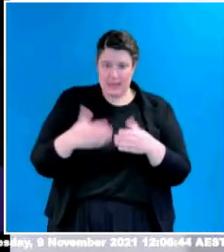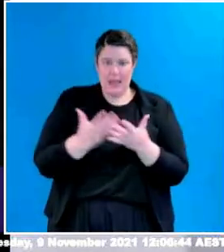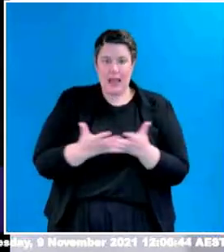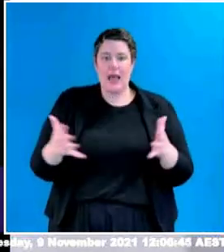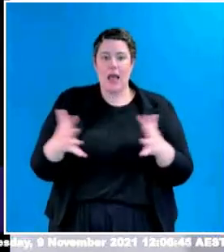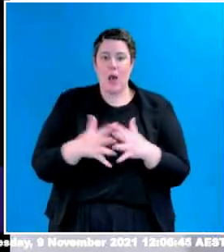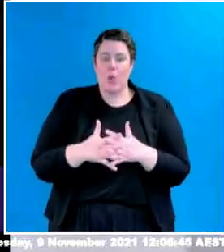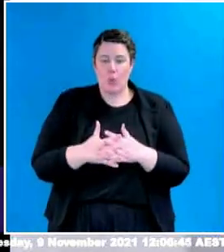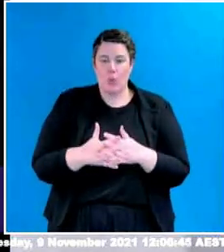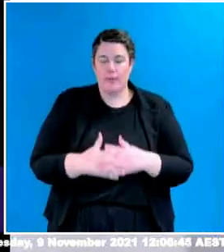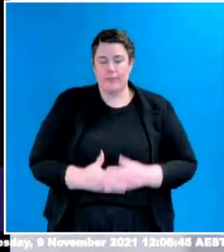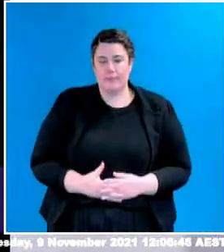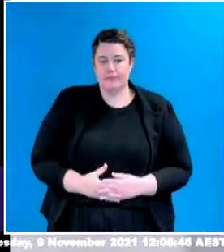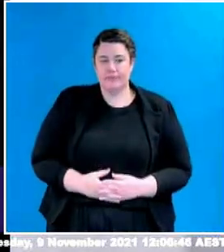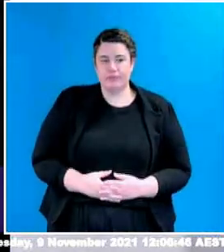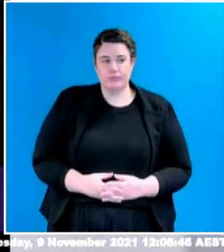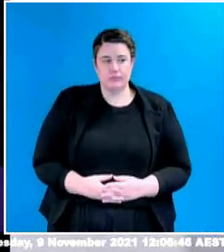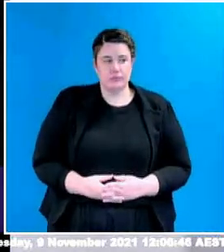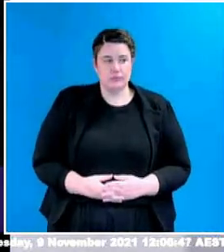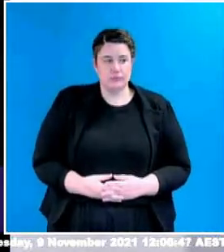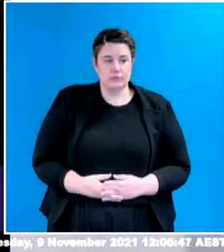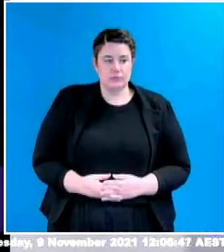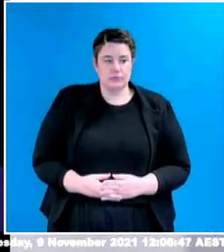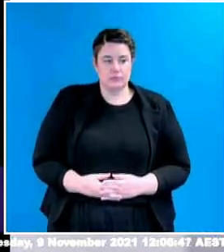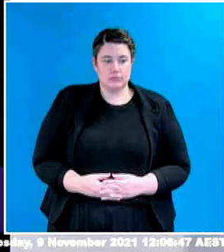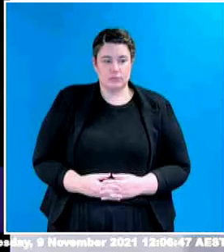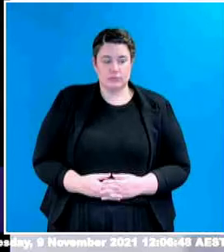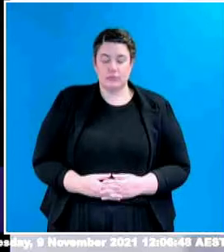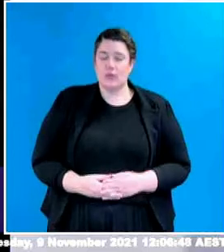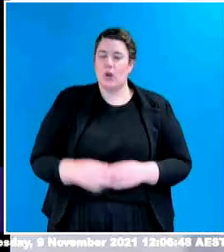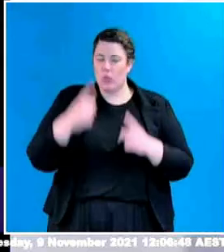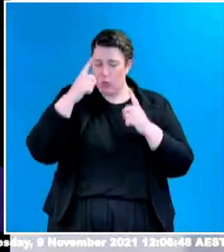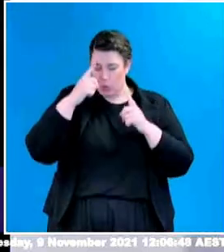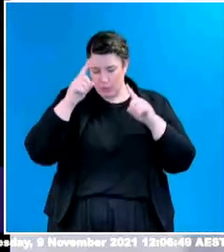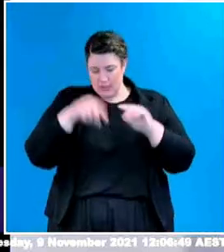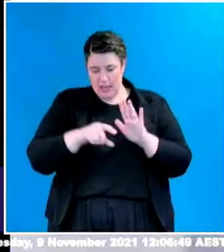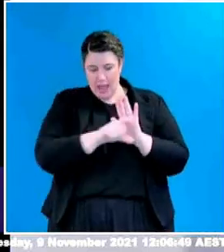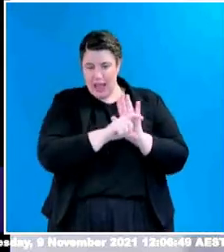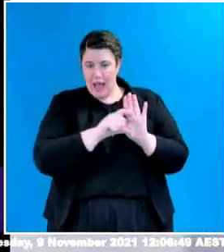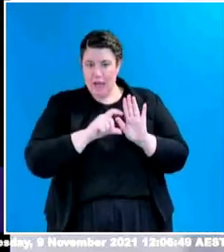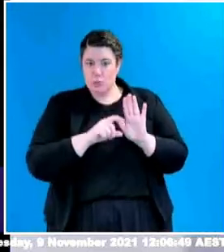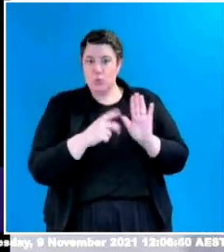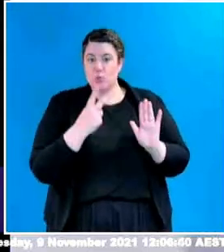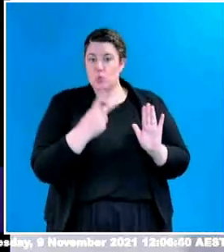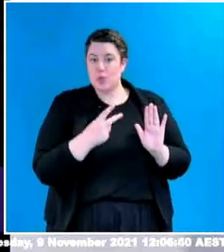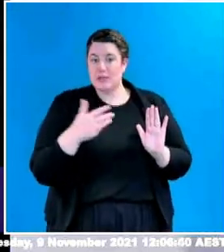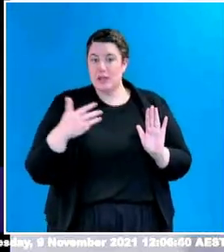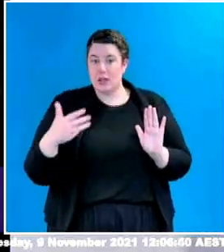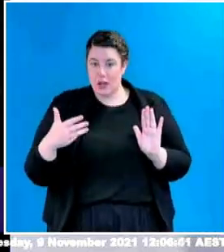The starting point: we thought we would start with Article 29 of the CRPD.